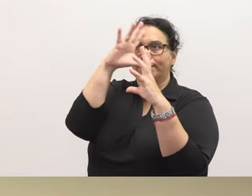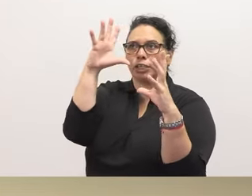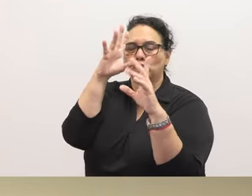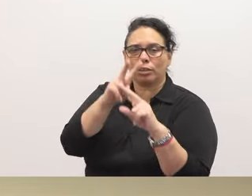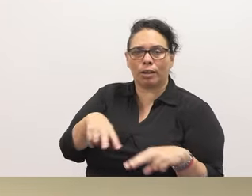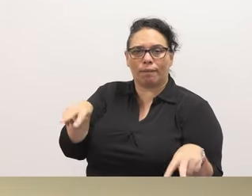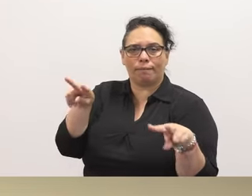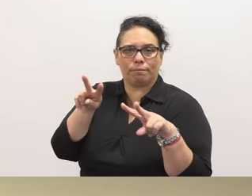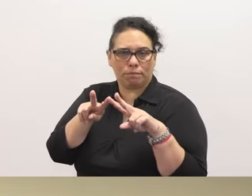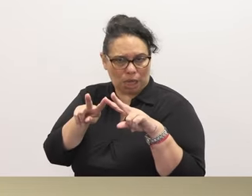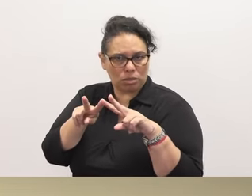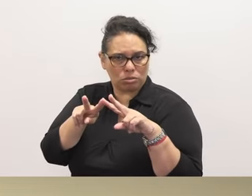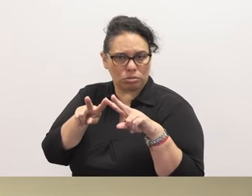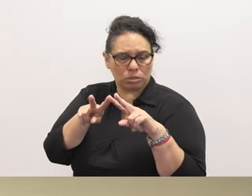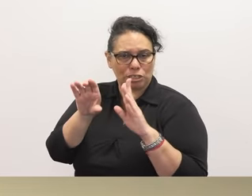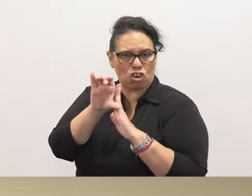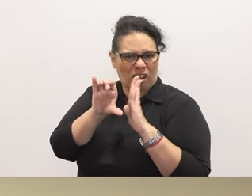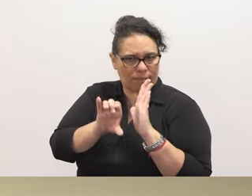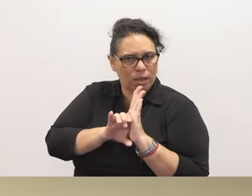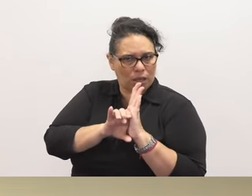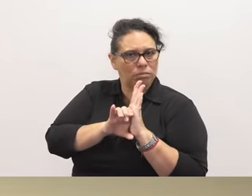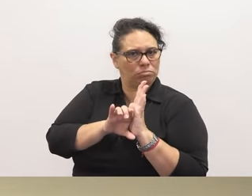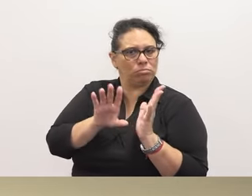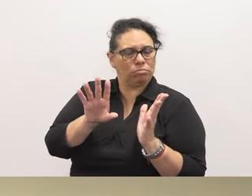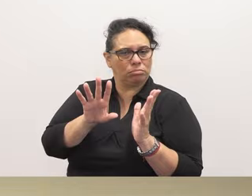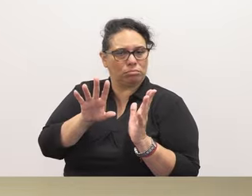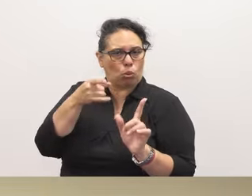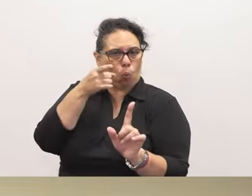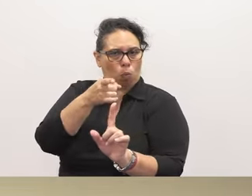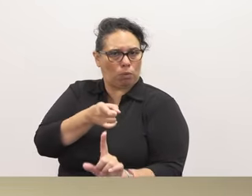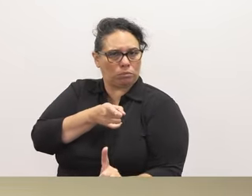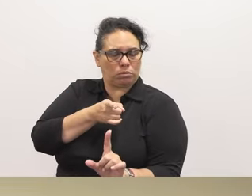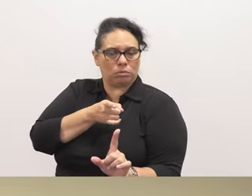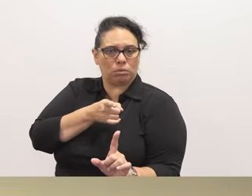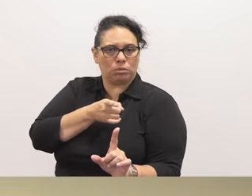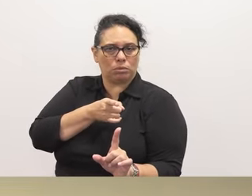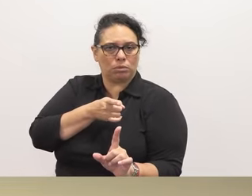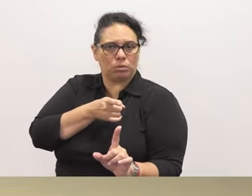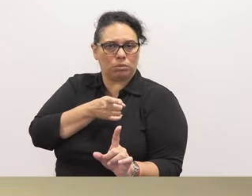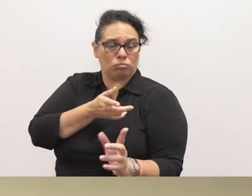as we've codified in our goals and guardrails. 'Cause that's what the goals are your way